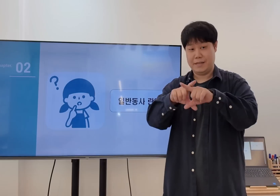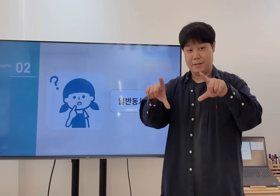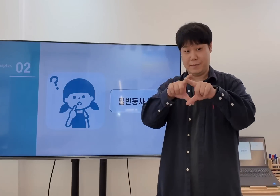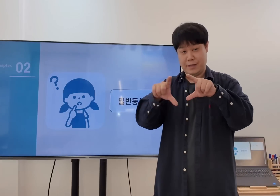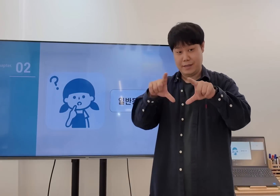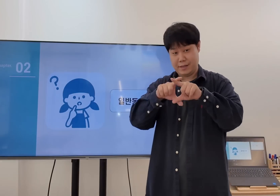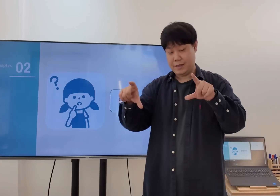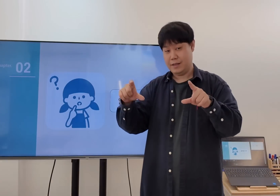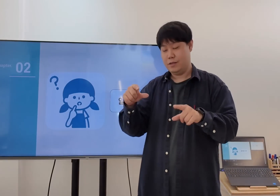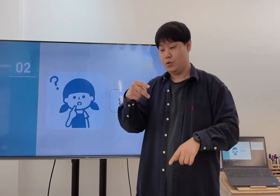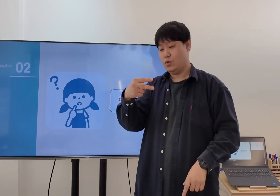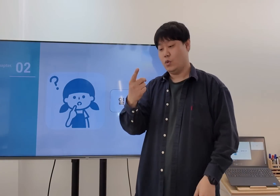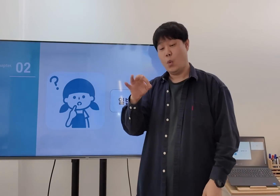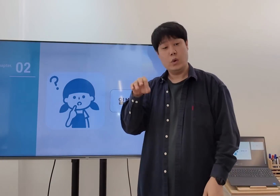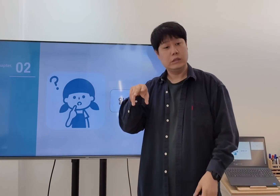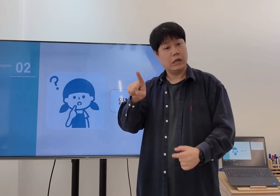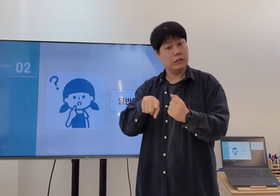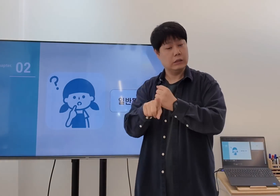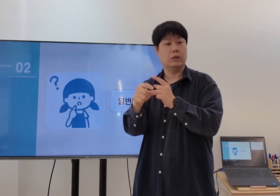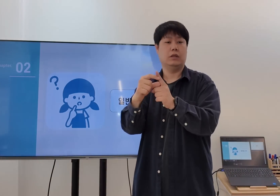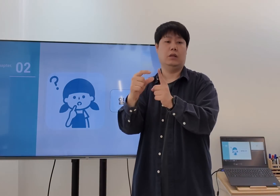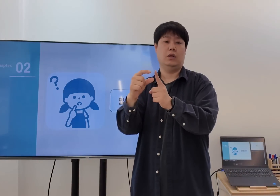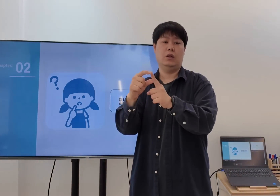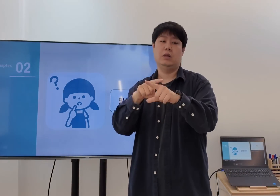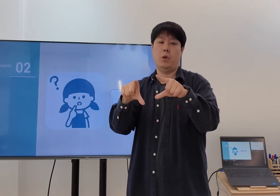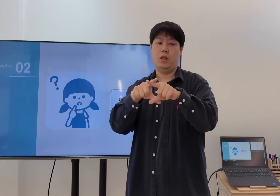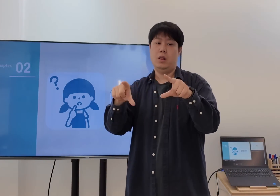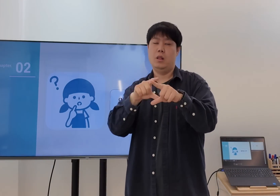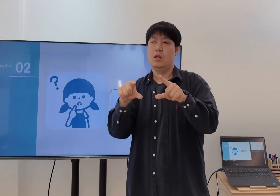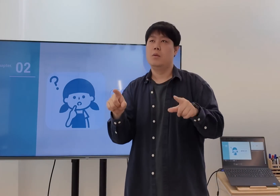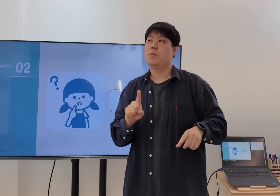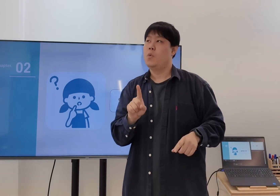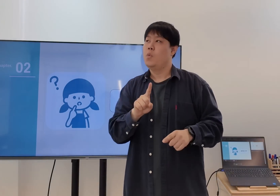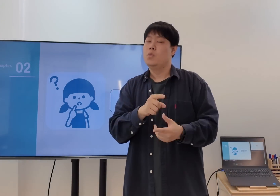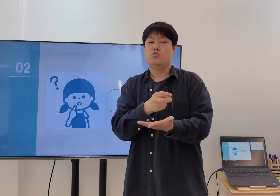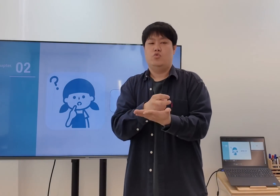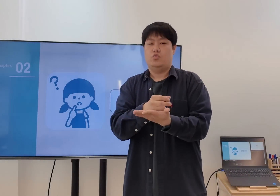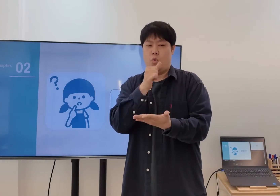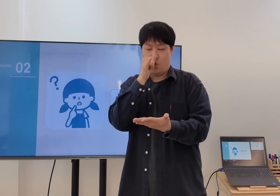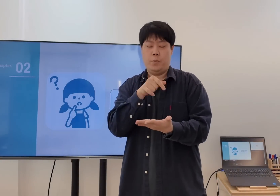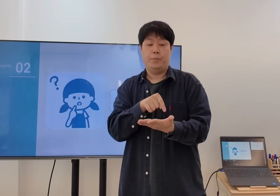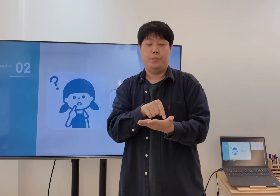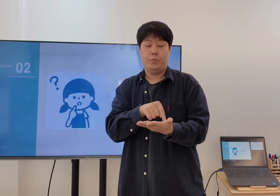What is a regular verb? In grammar,